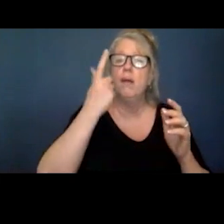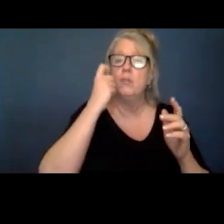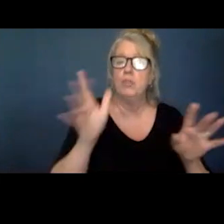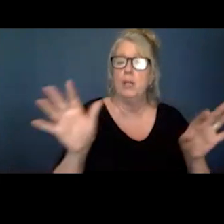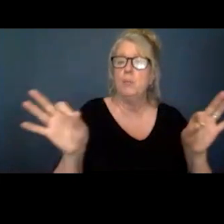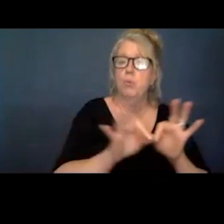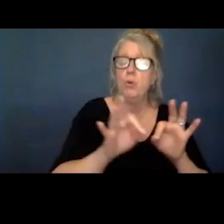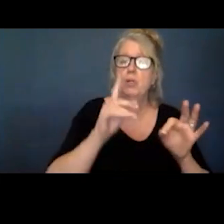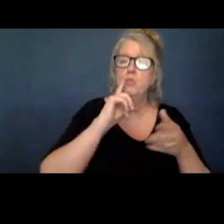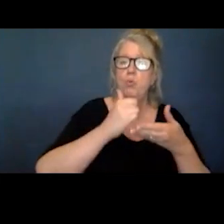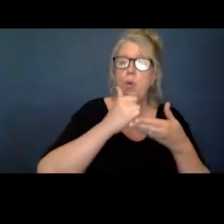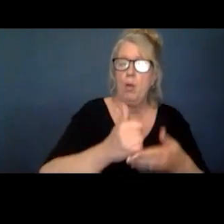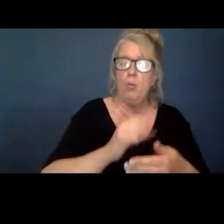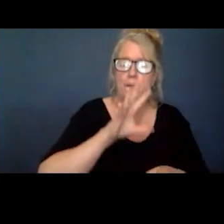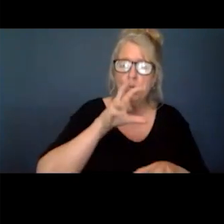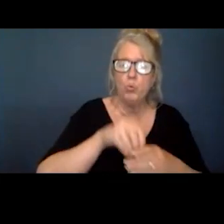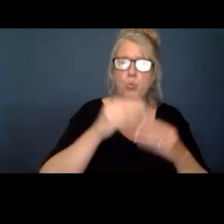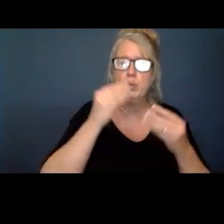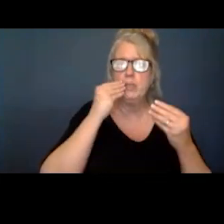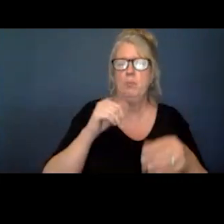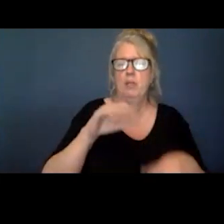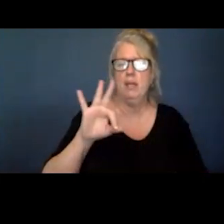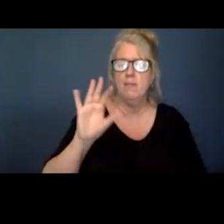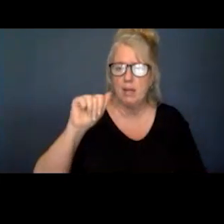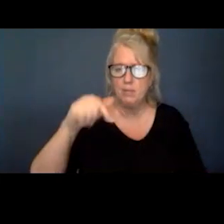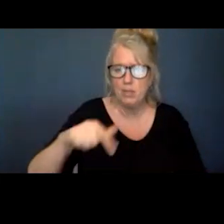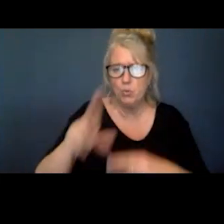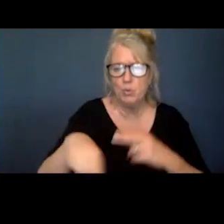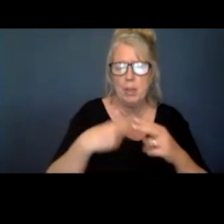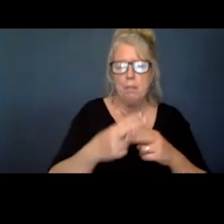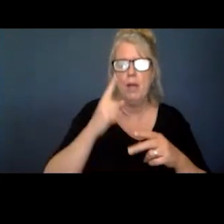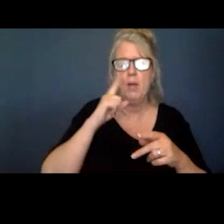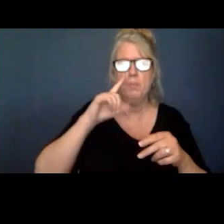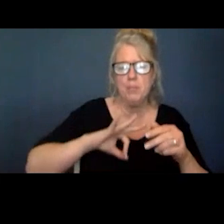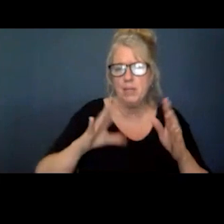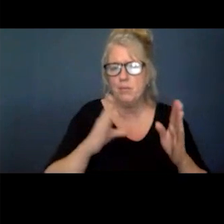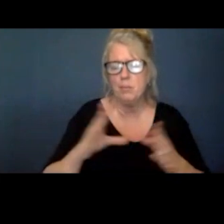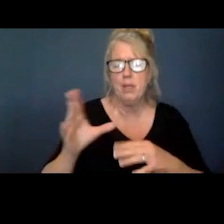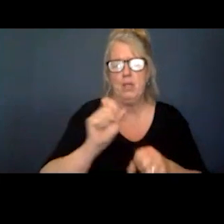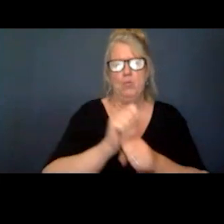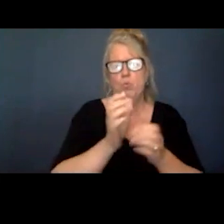it is helpful to include information in your FAQs about benefits planning and work incentives. This